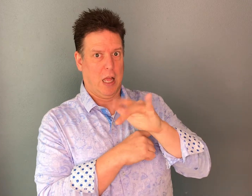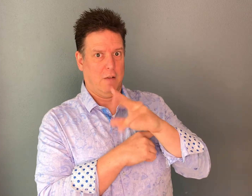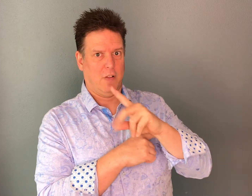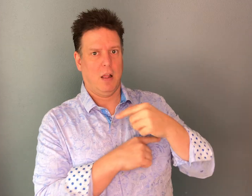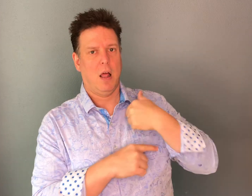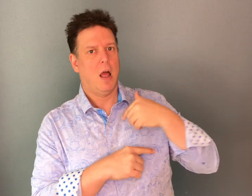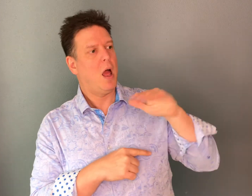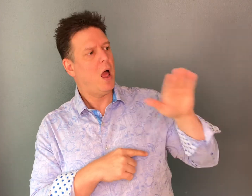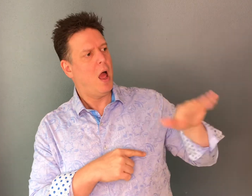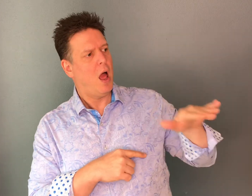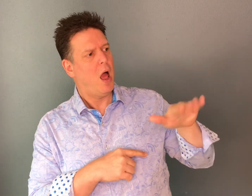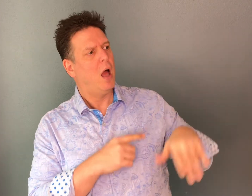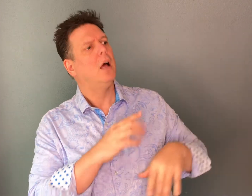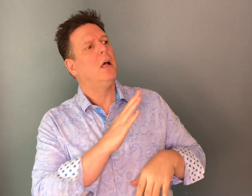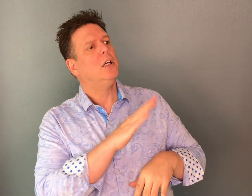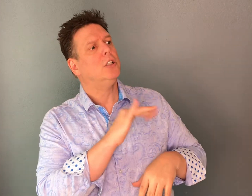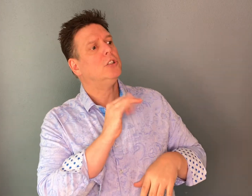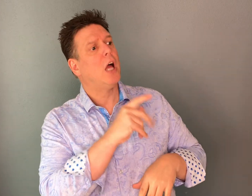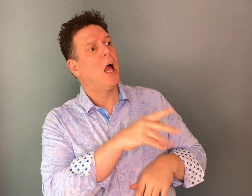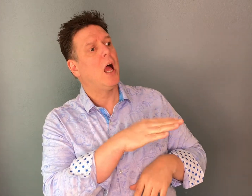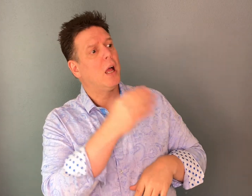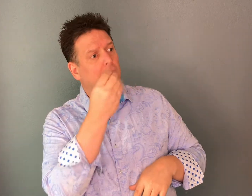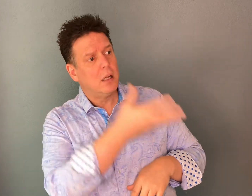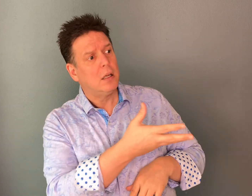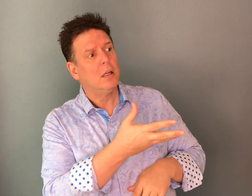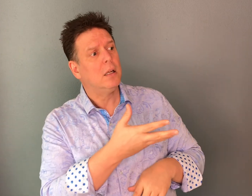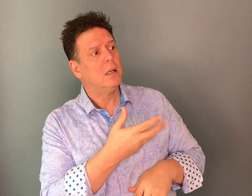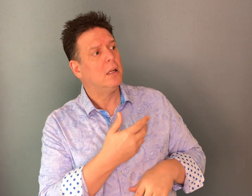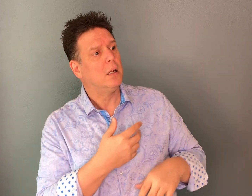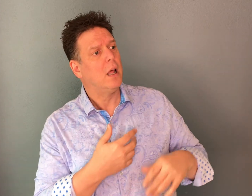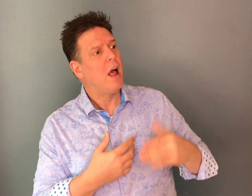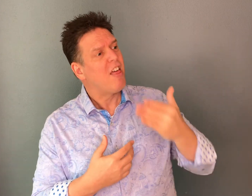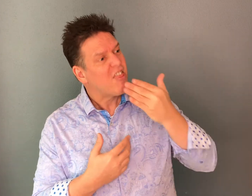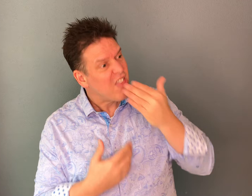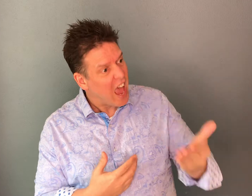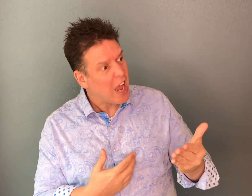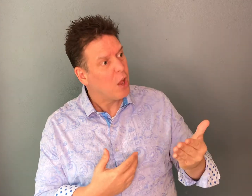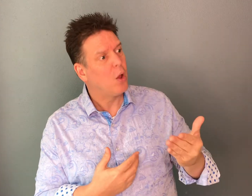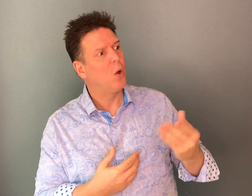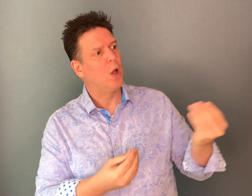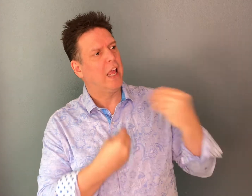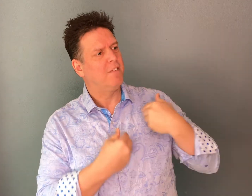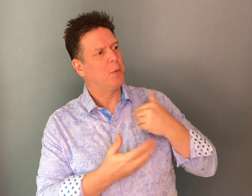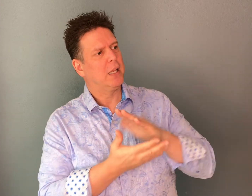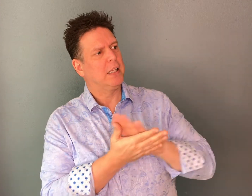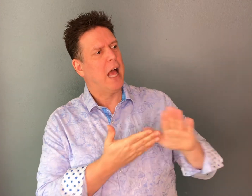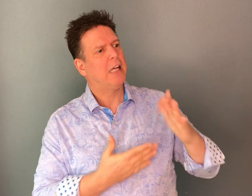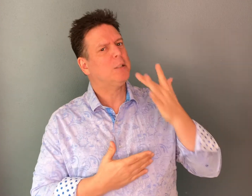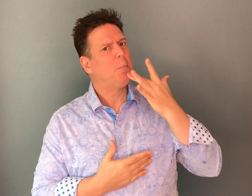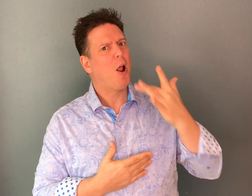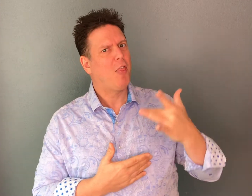Jack Canfield and I said to him, "Thank you very much for giving me this